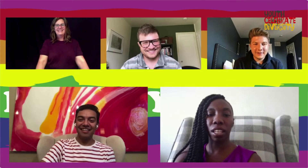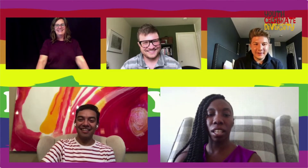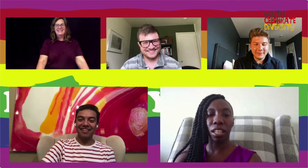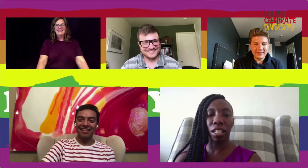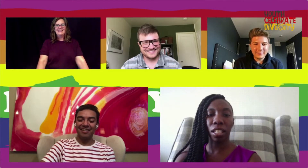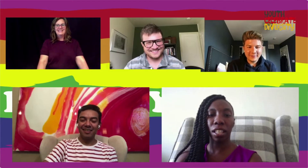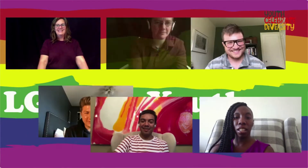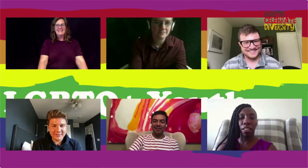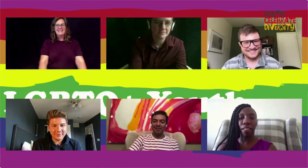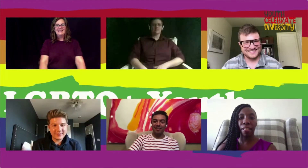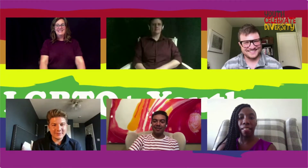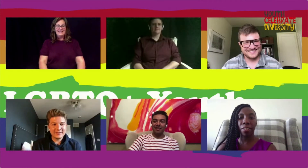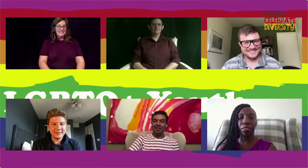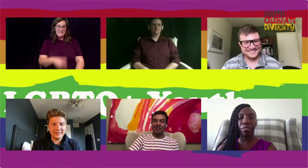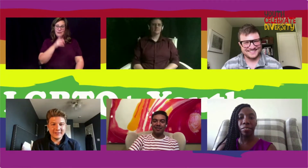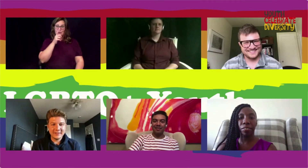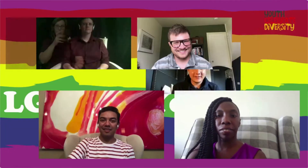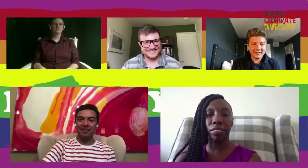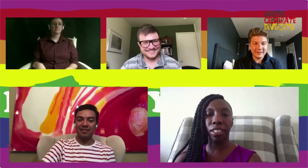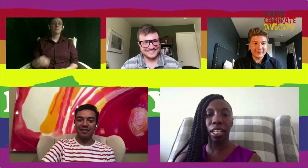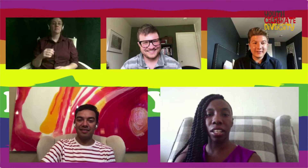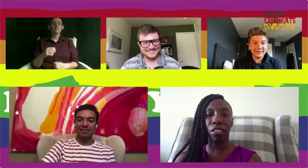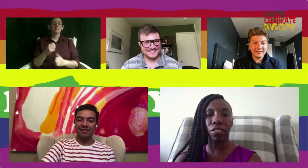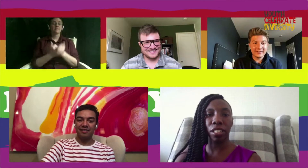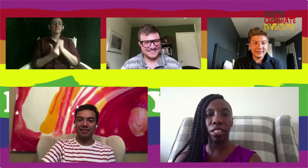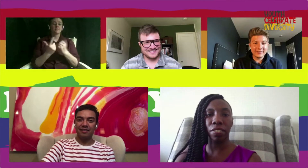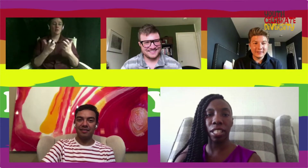all right would anybody want to start with this one i can go first if that's